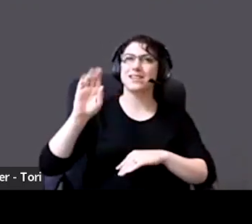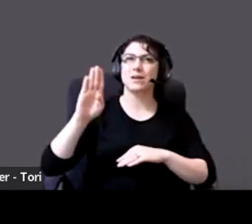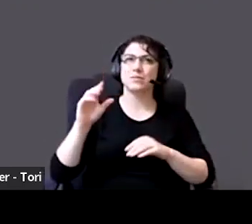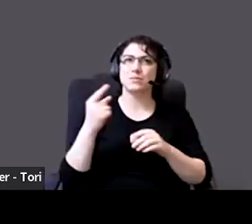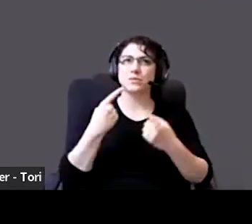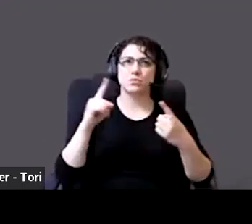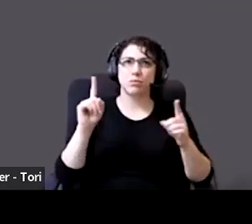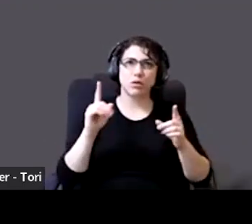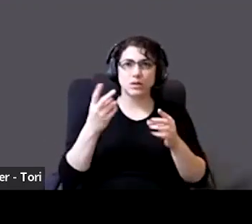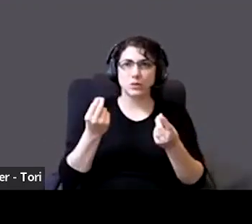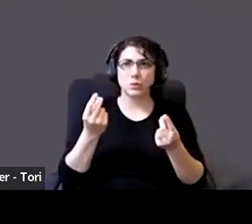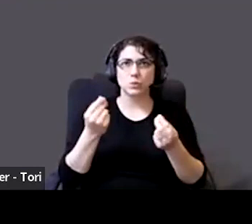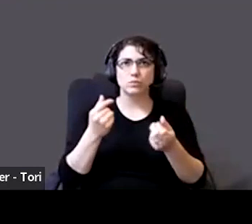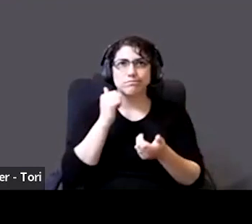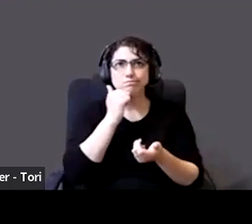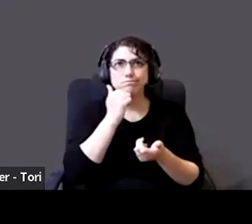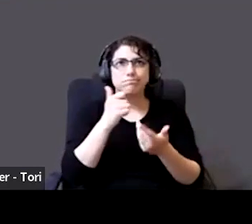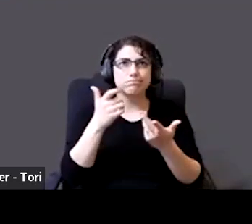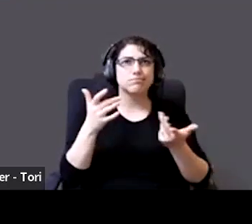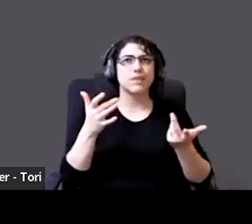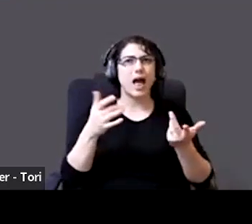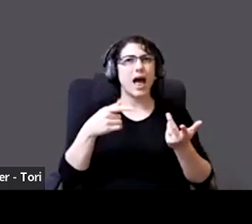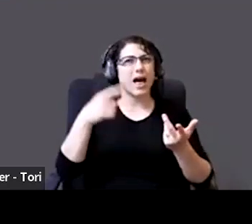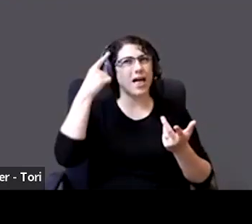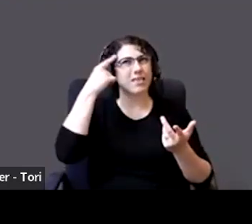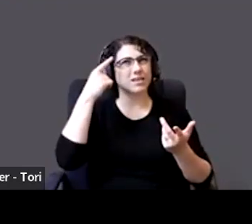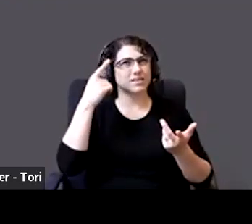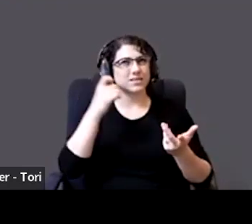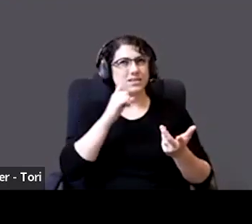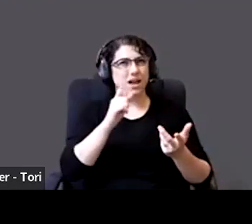So I believe all that stuff is not going to be just sitting on paper in a quality manual.